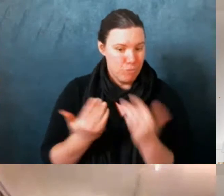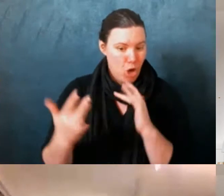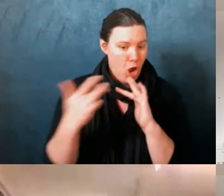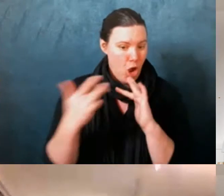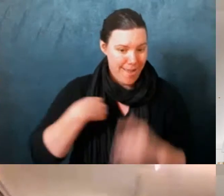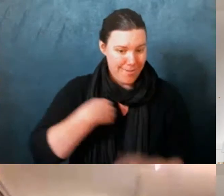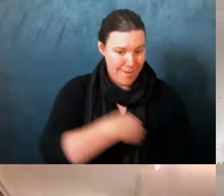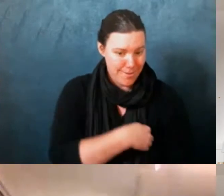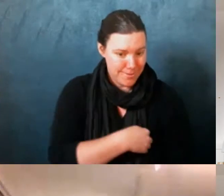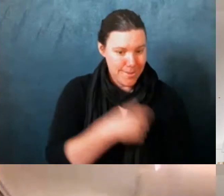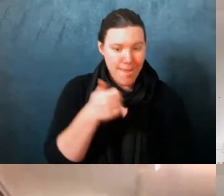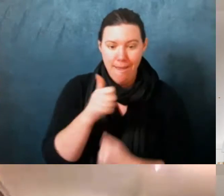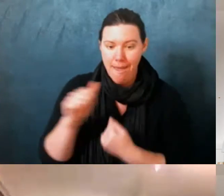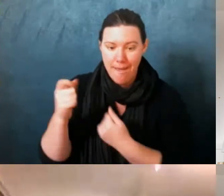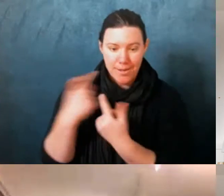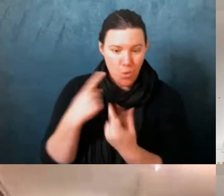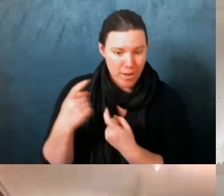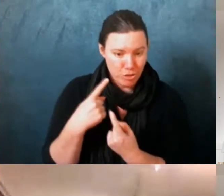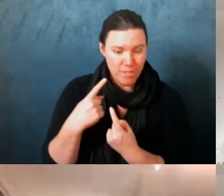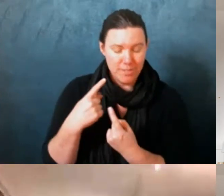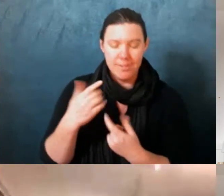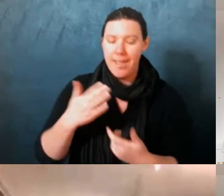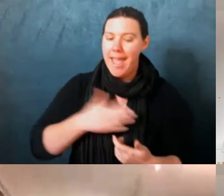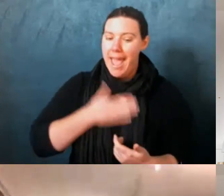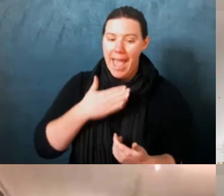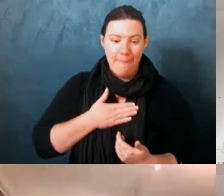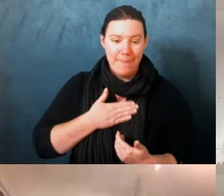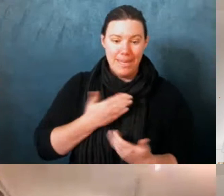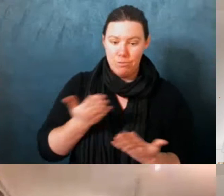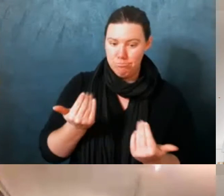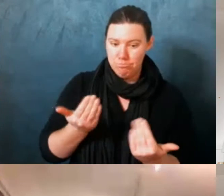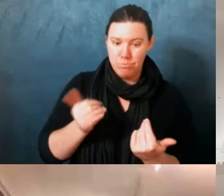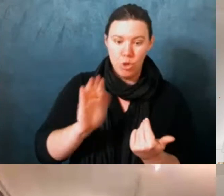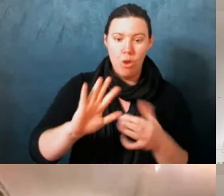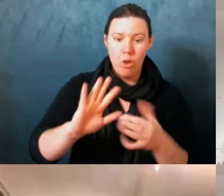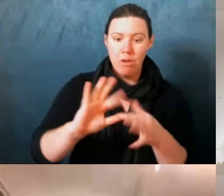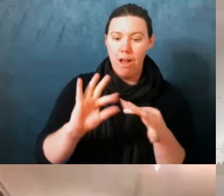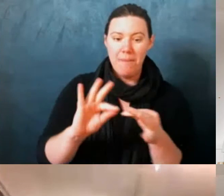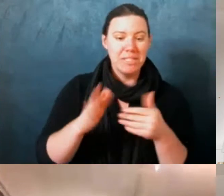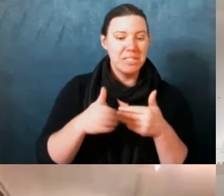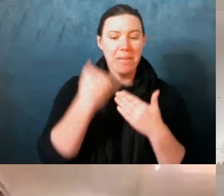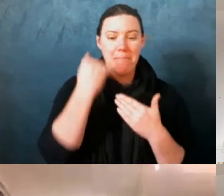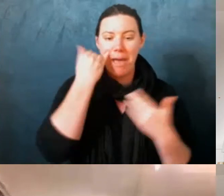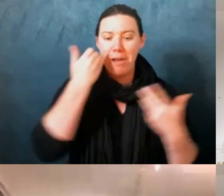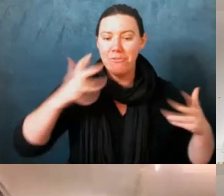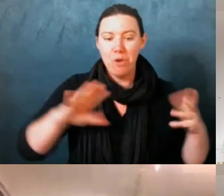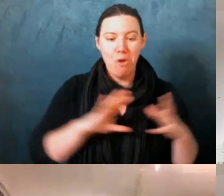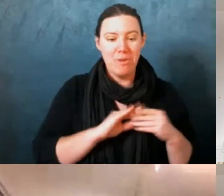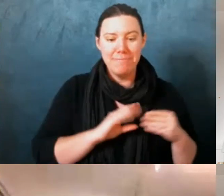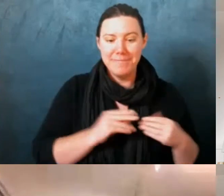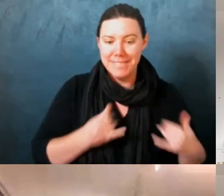if you have any questions. We will always take written comments, even if you shared today. And then please let people you know